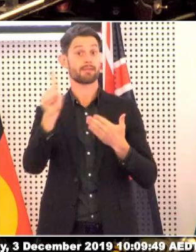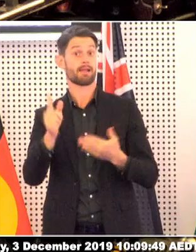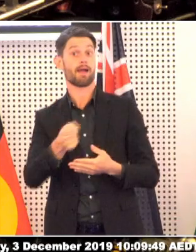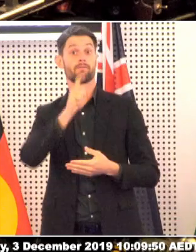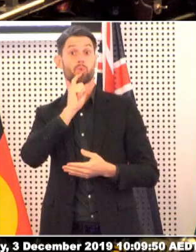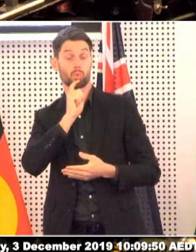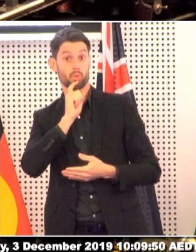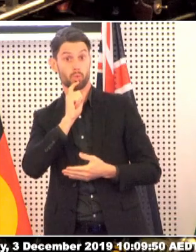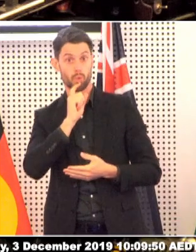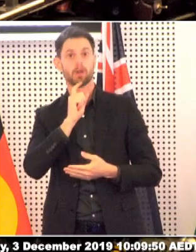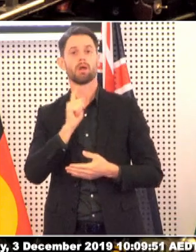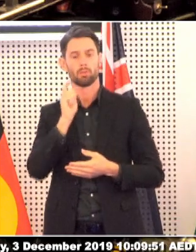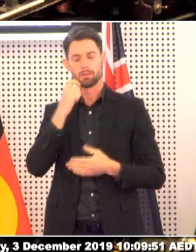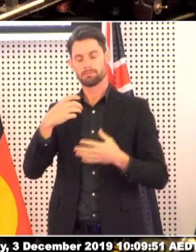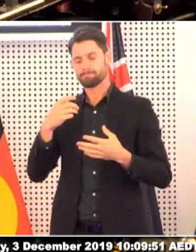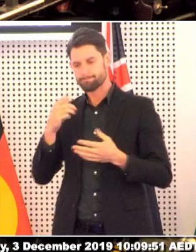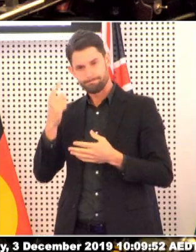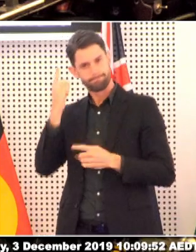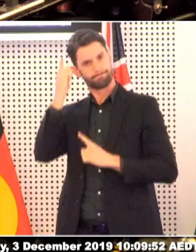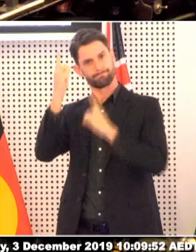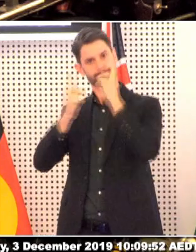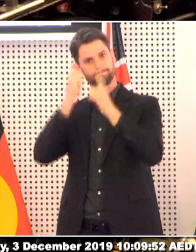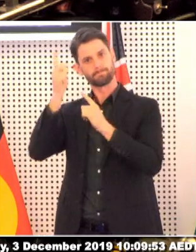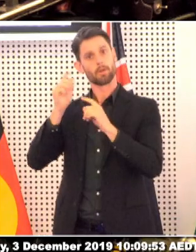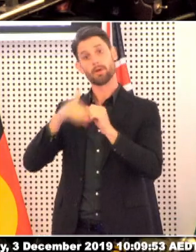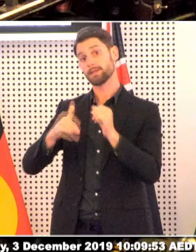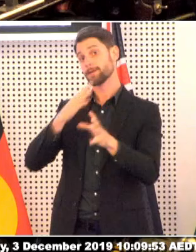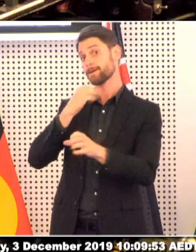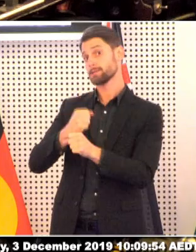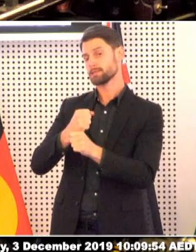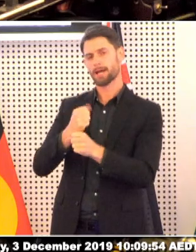to the way in which the sector is regulated in Victoria,